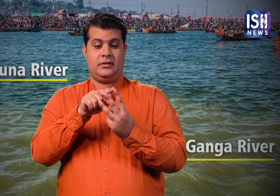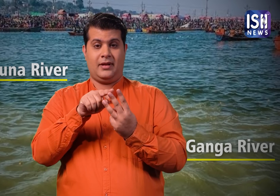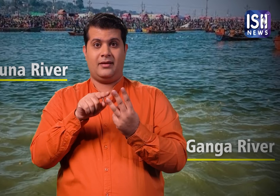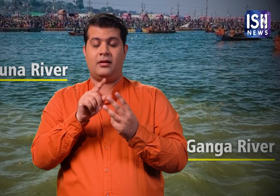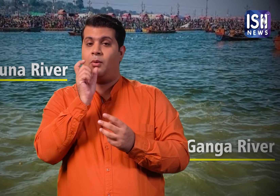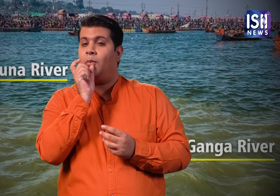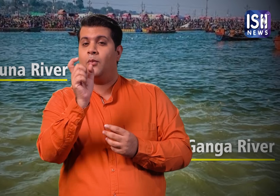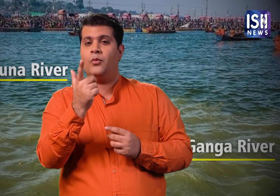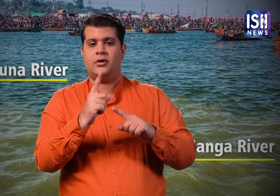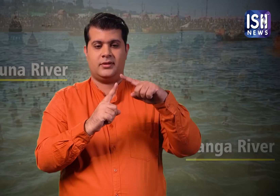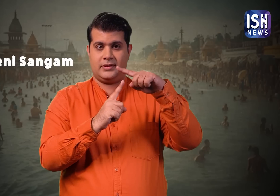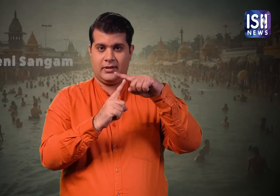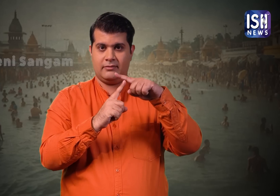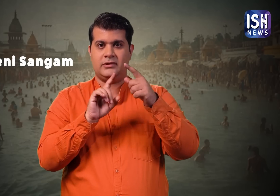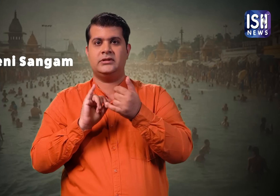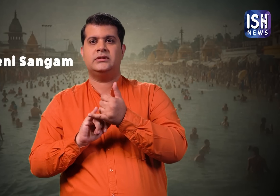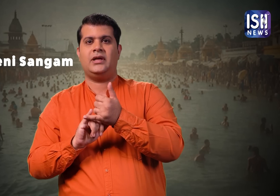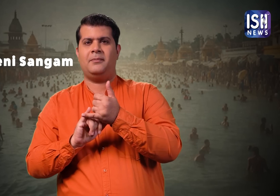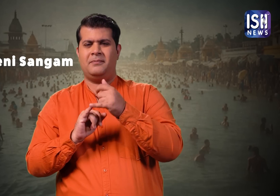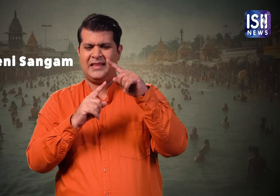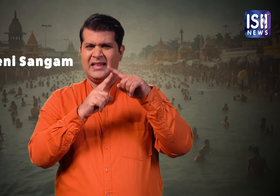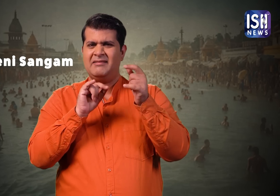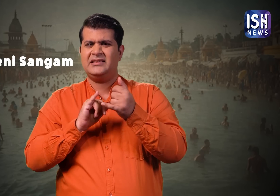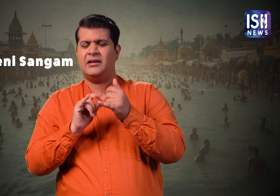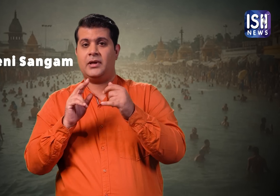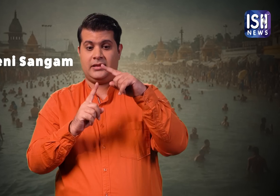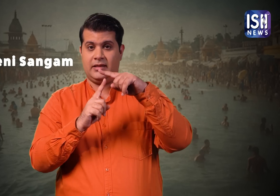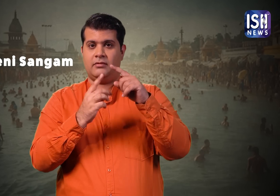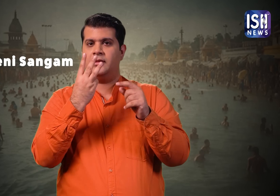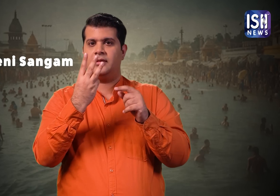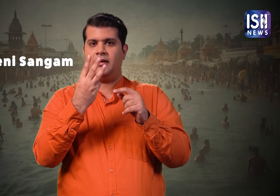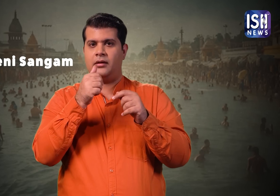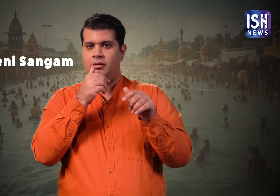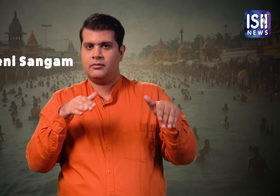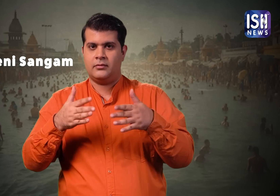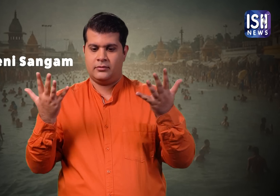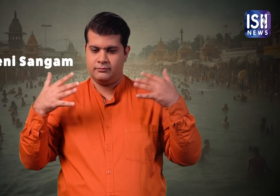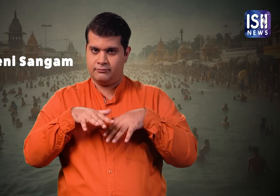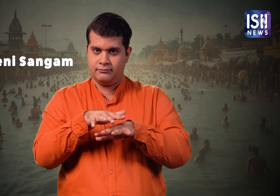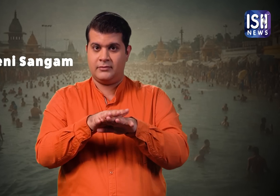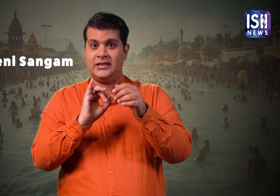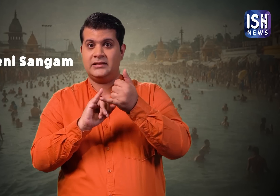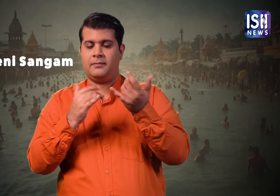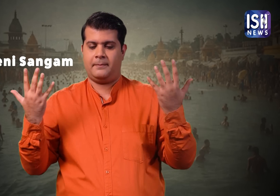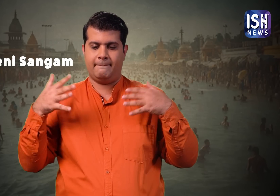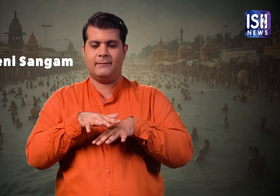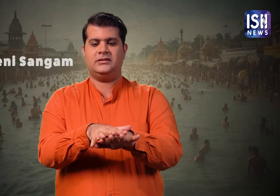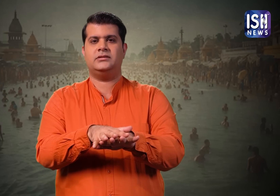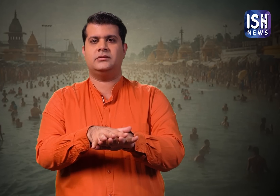The place where these 3 rivers meet is known as Triveni Sangam, where 'Triveni' means 'three' and 'Sangam' means 'to meet'.